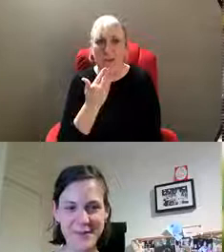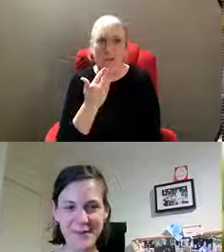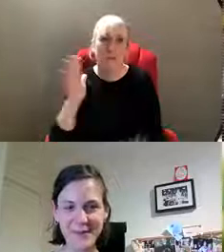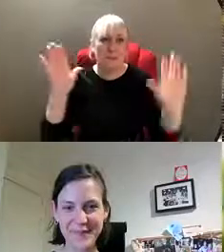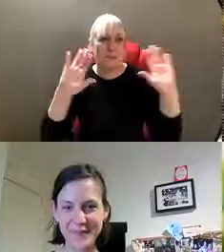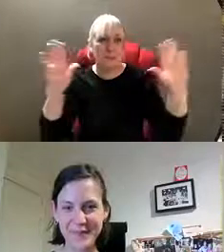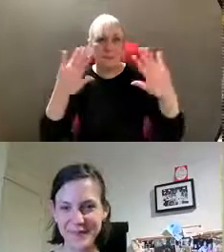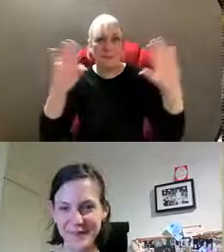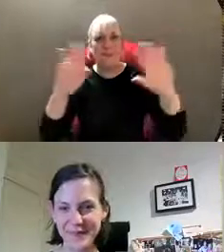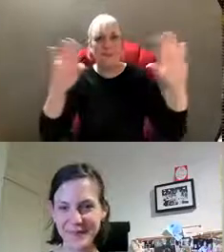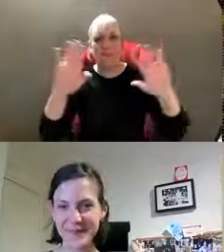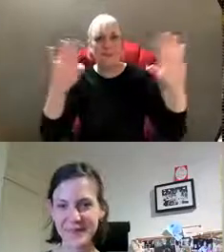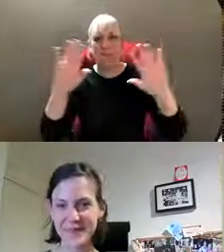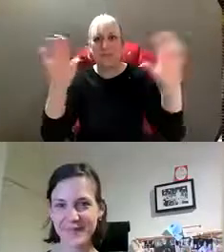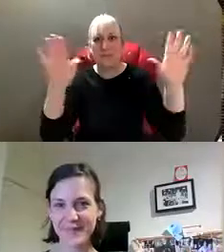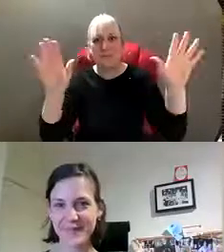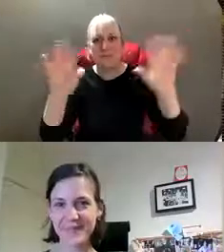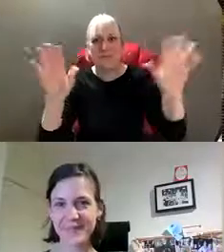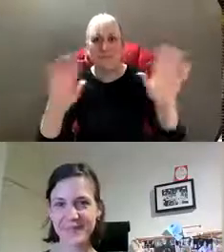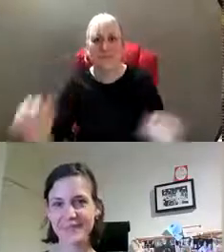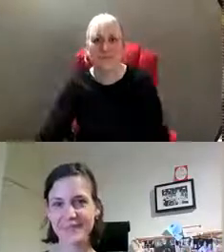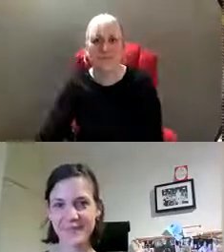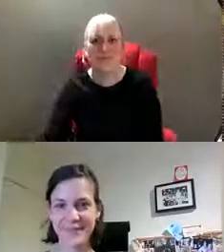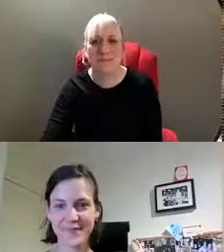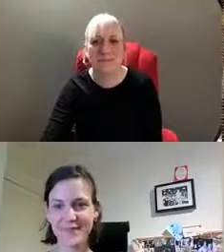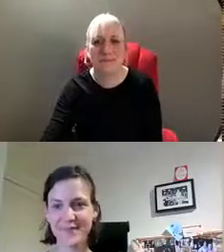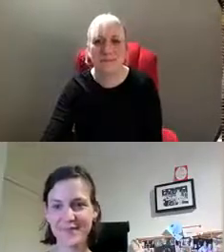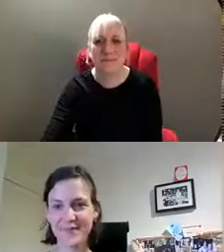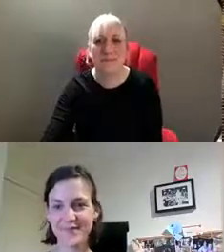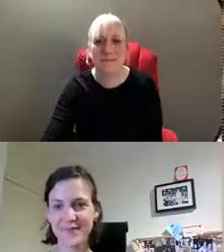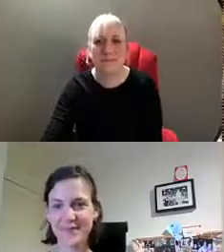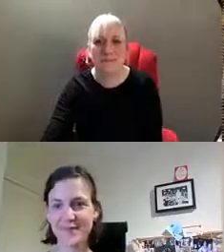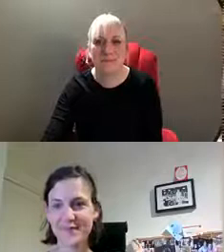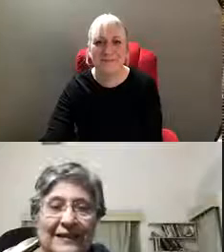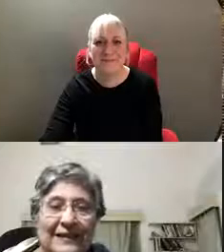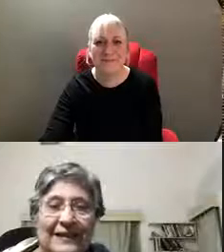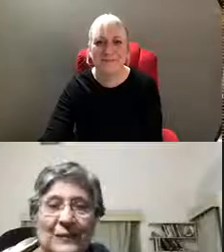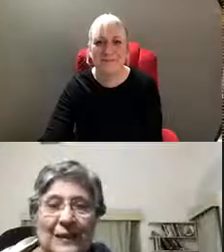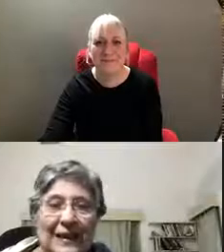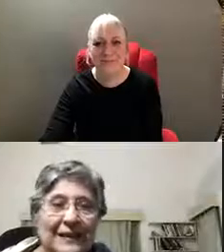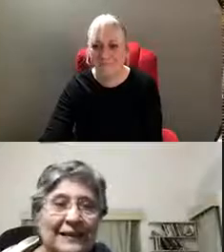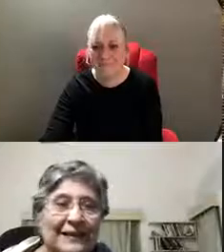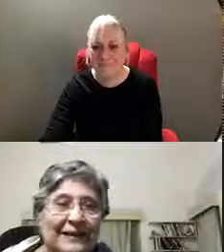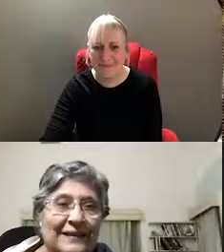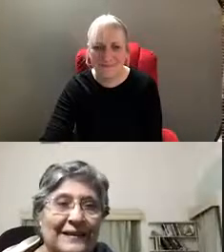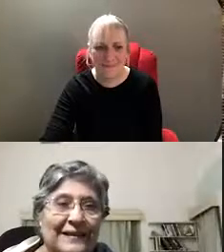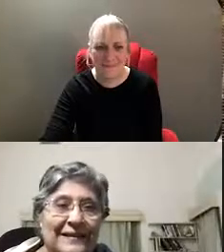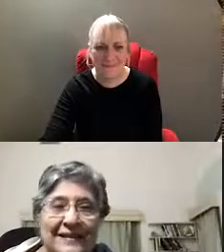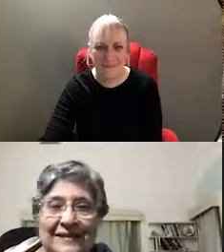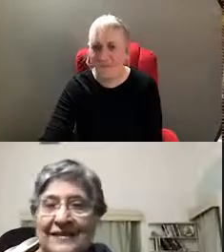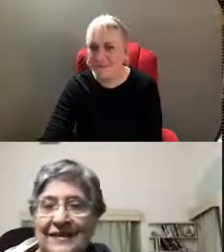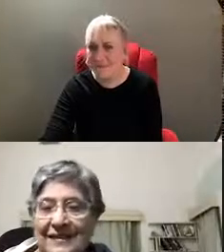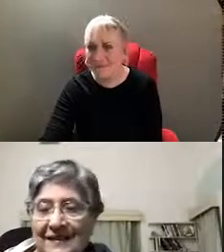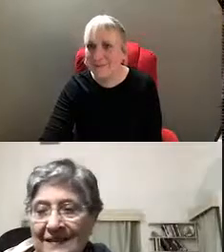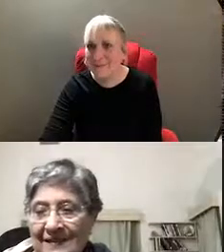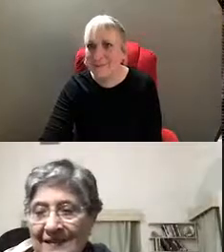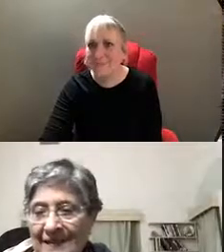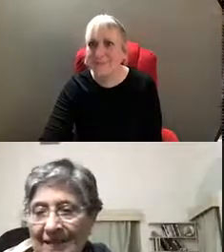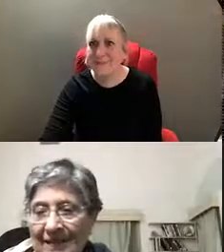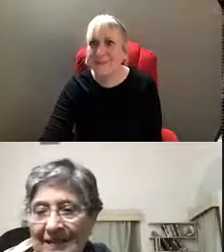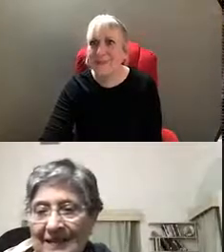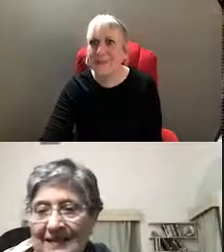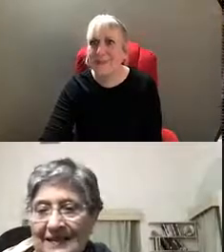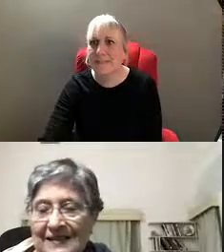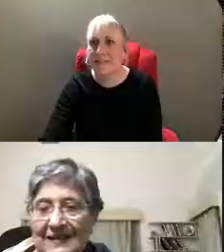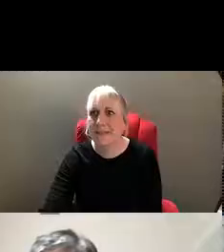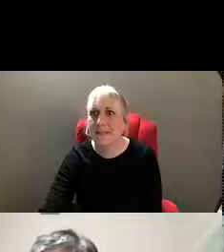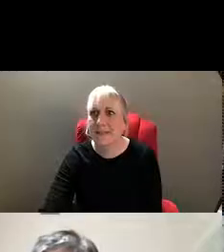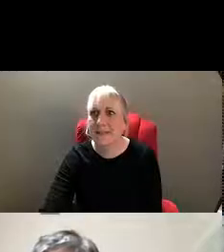okay bye thank you bye bye everyone bye